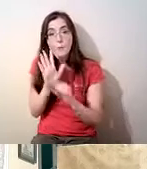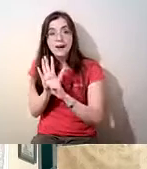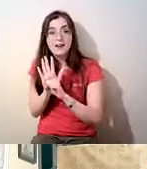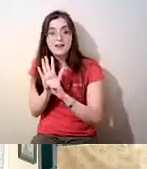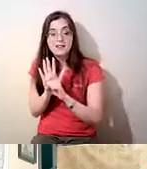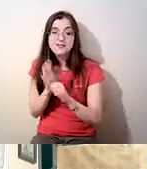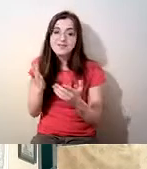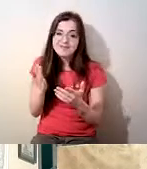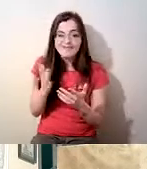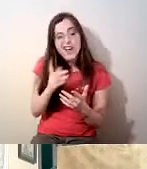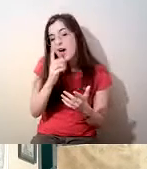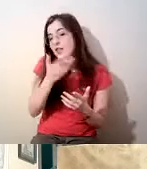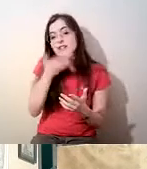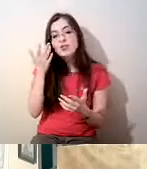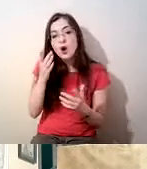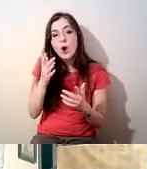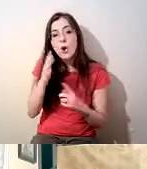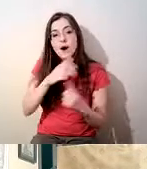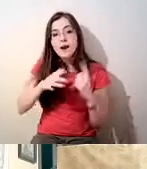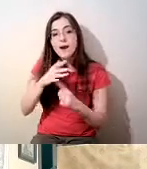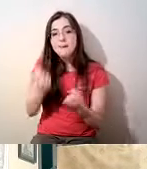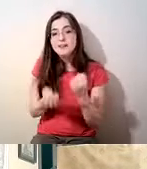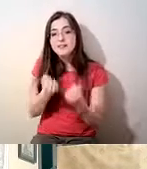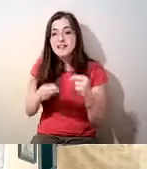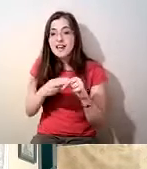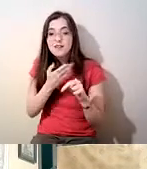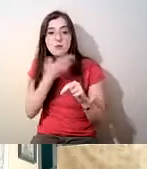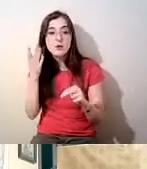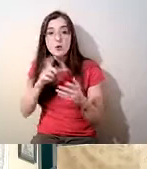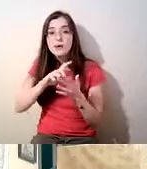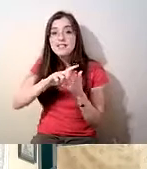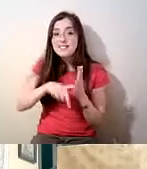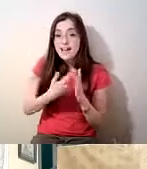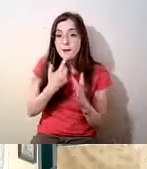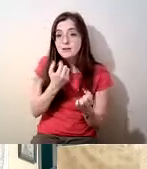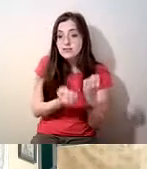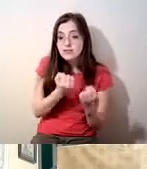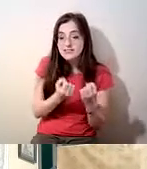without disability justice and that this will need to include transport justice in it thank you